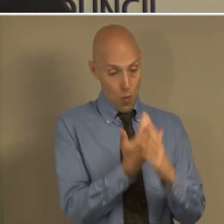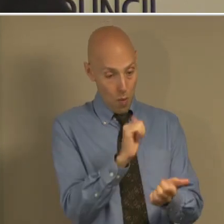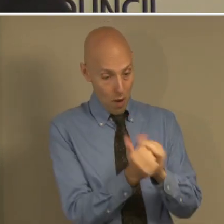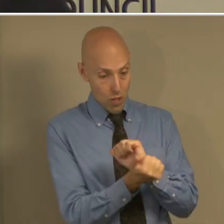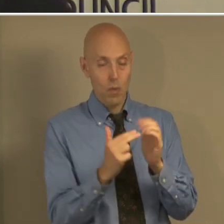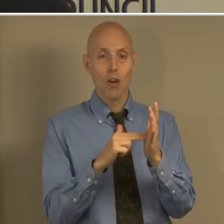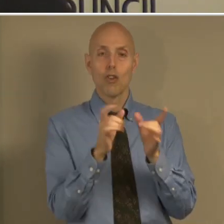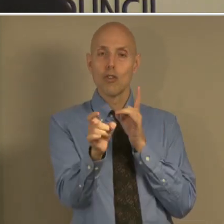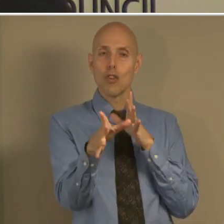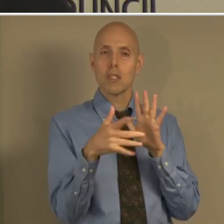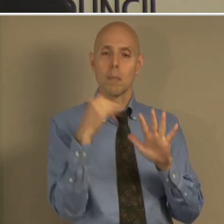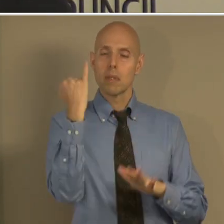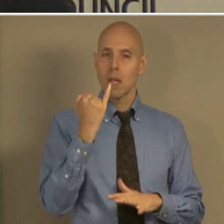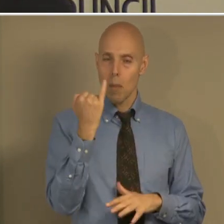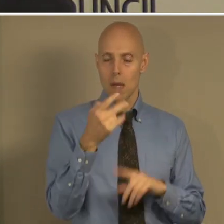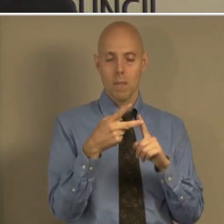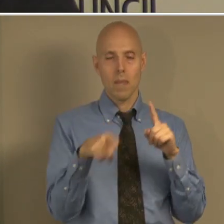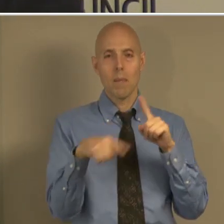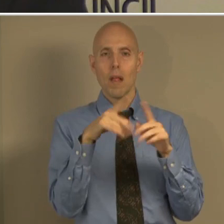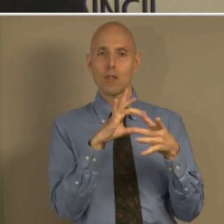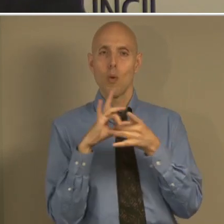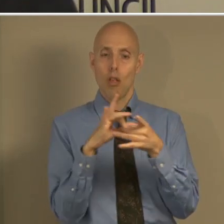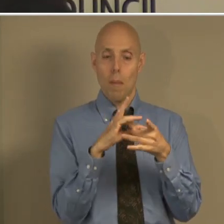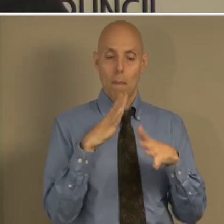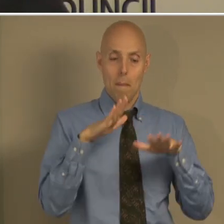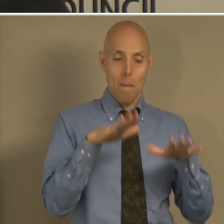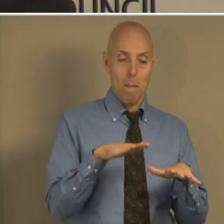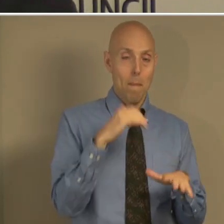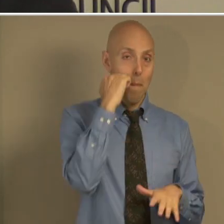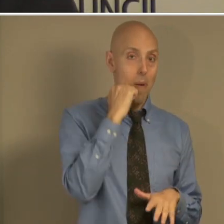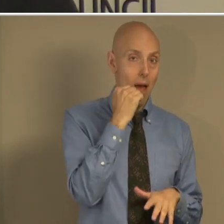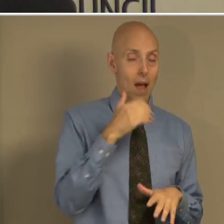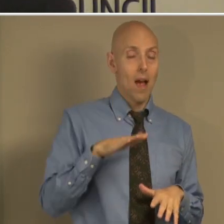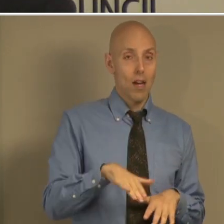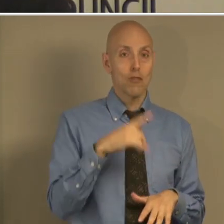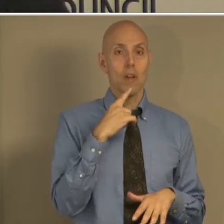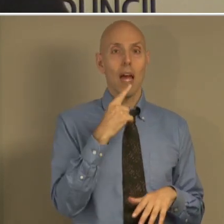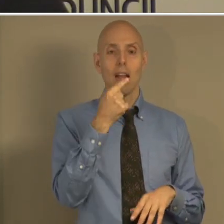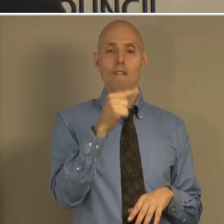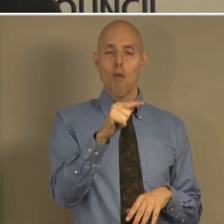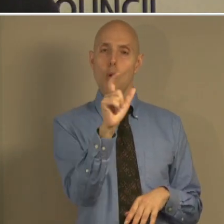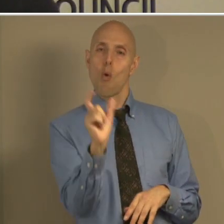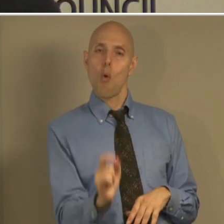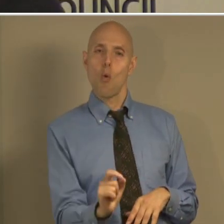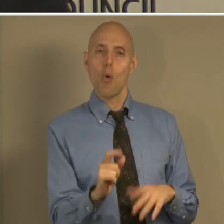A coalition in the form of the Black Country Living Museum in Coventry, the For Cornwall Museums Partnership